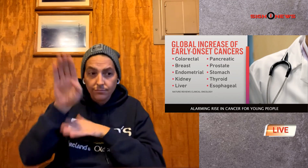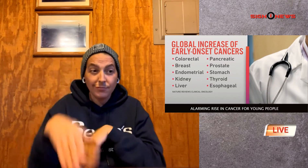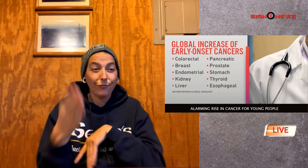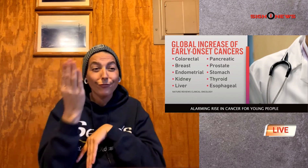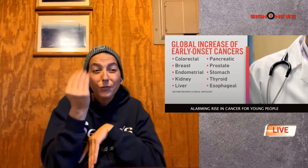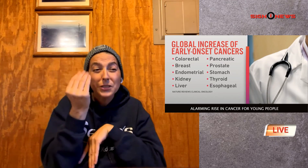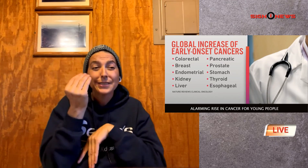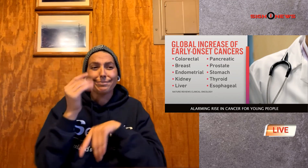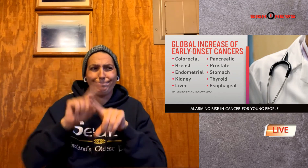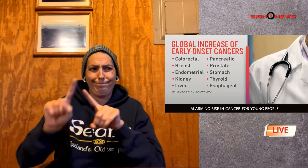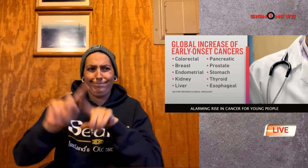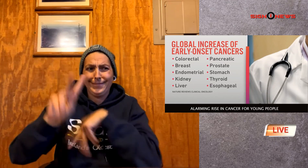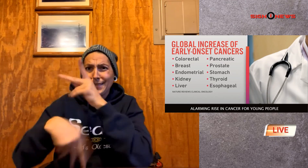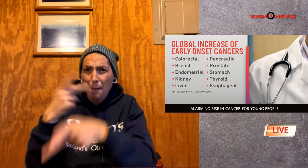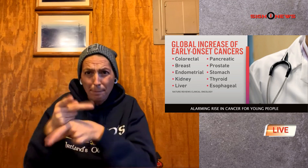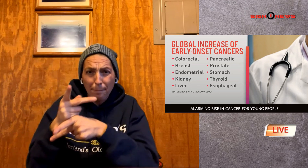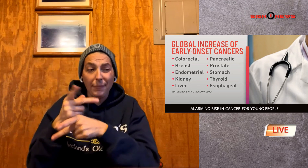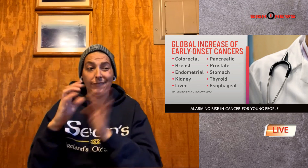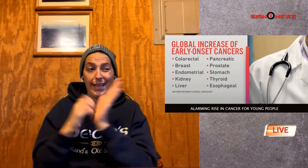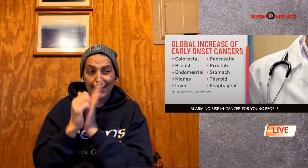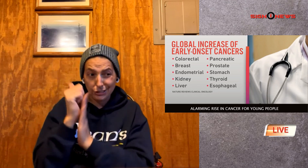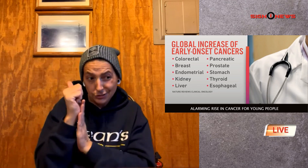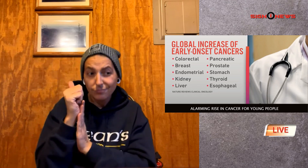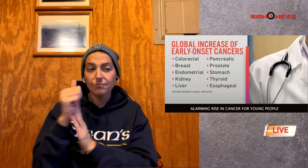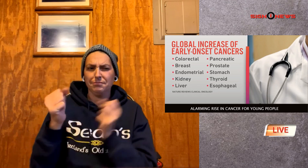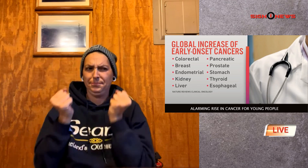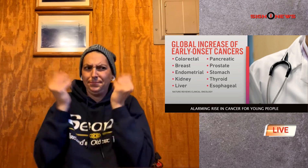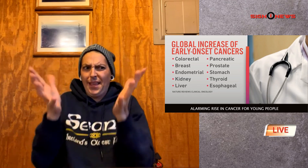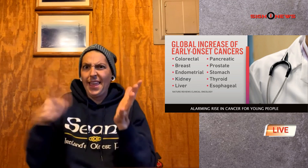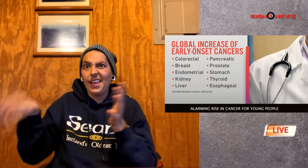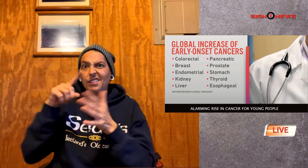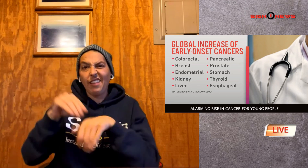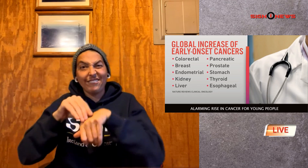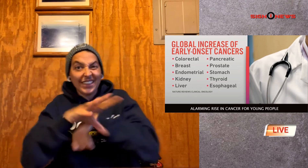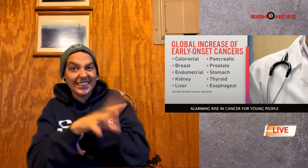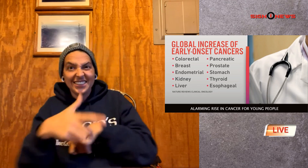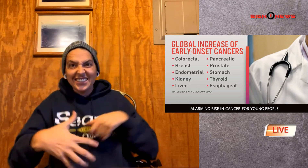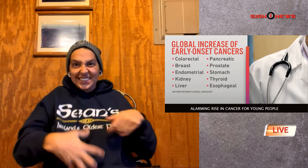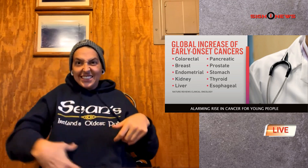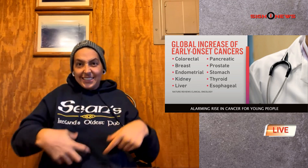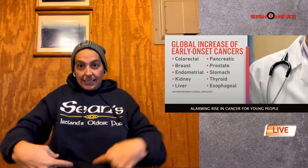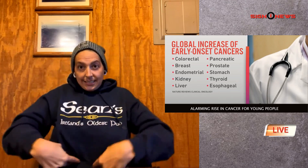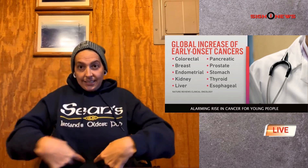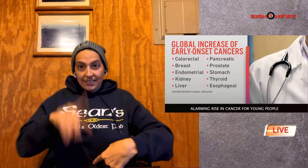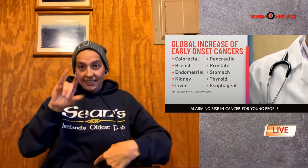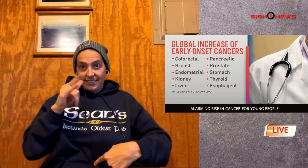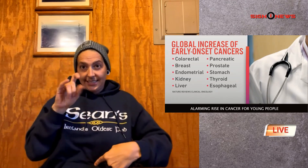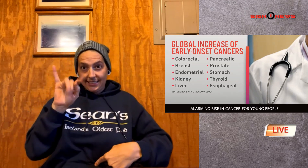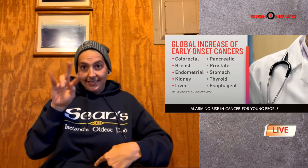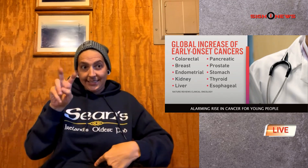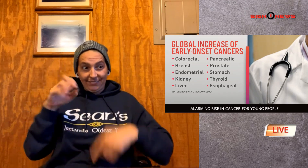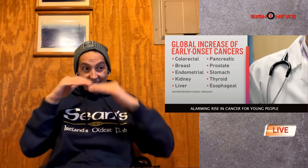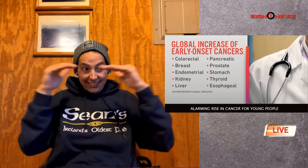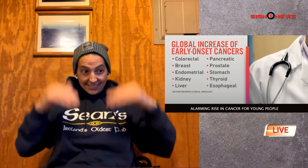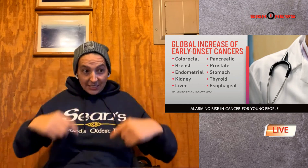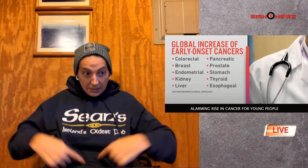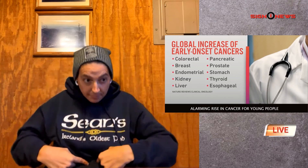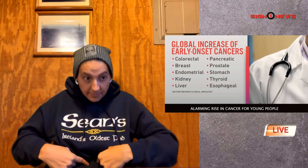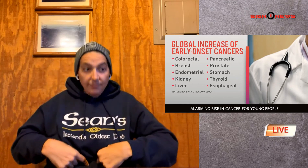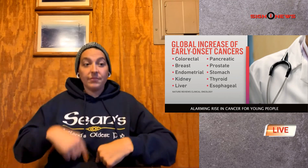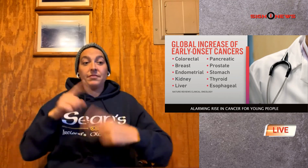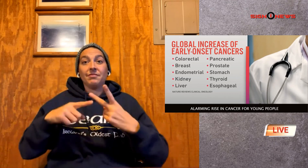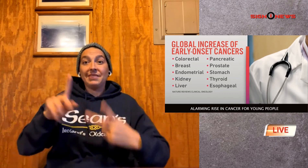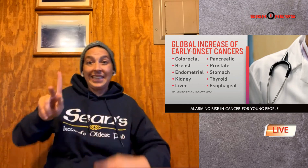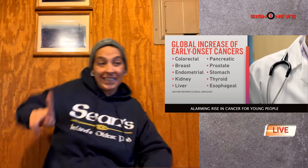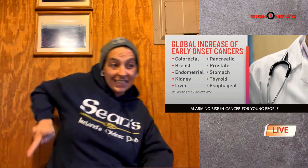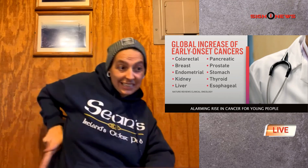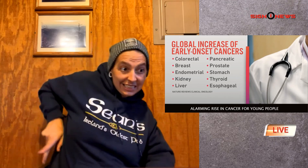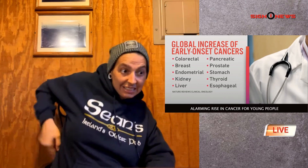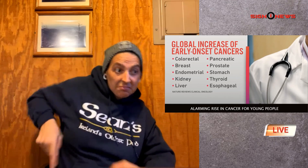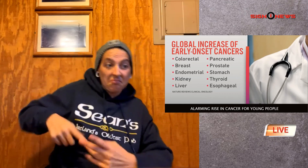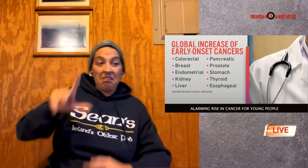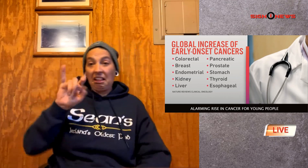14 types of cancers many of which affect the digestive system like kidney liver and stomach